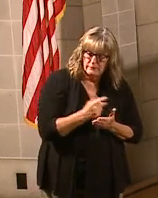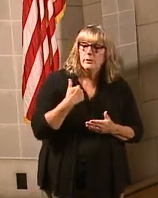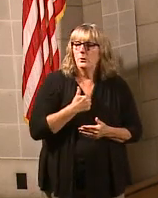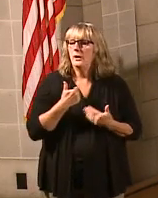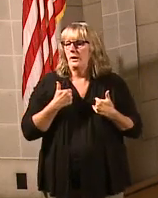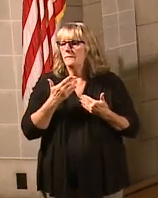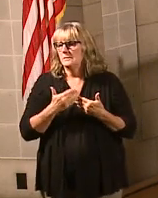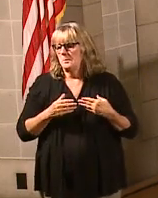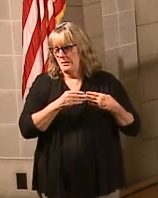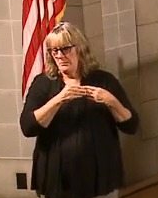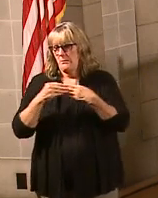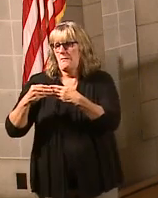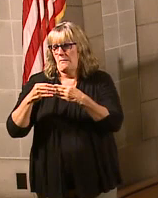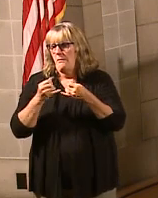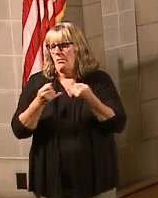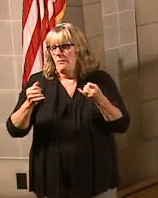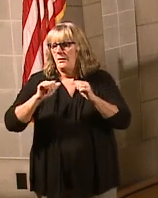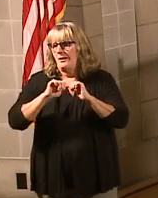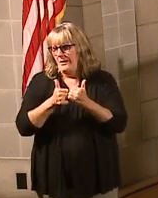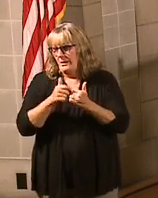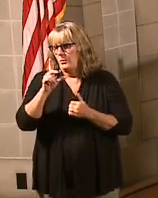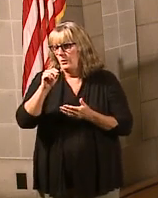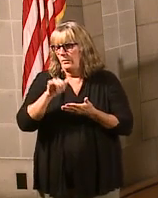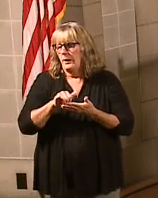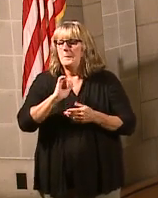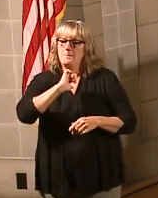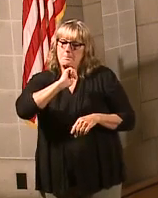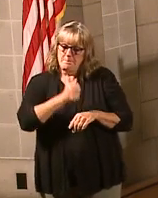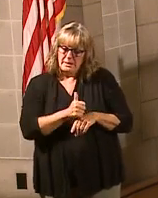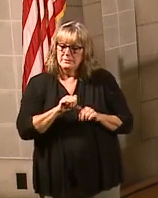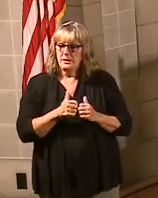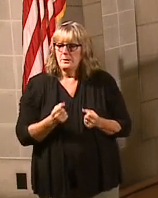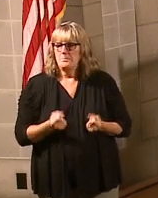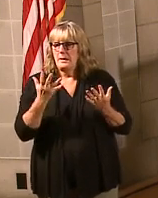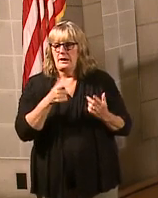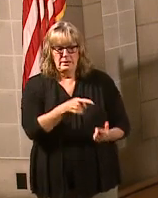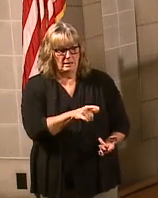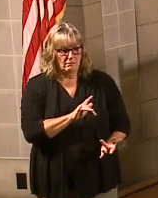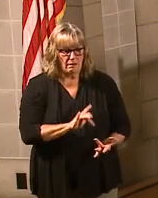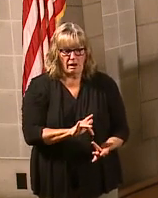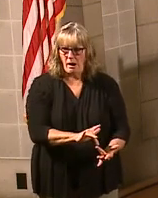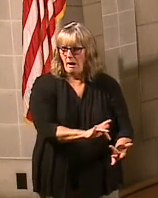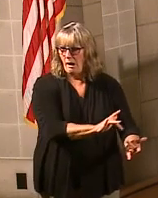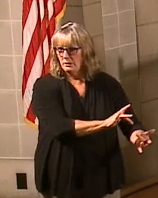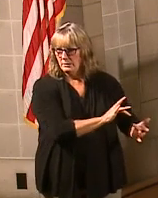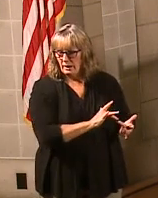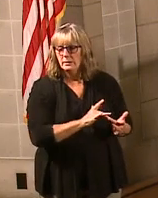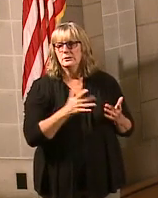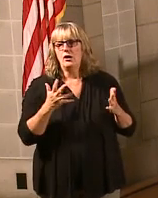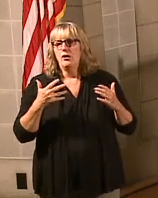THAT IS EXACTLY ACCURATE AND THE FOLLOW ON QUESTION IS WOULD THE